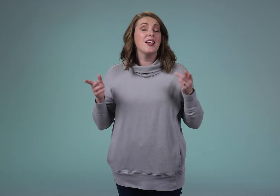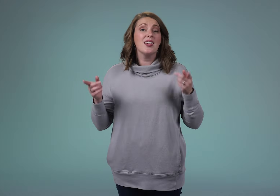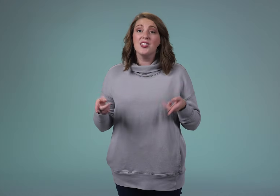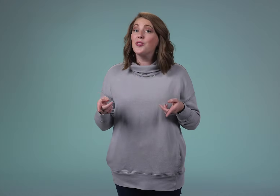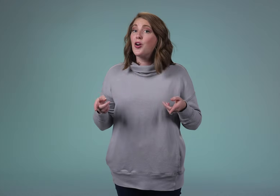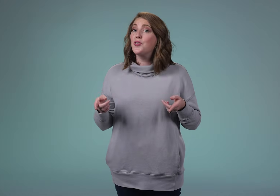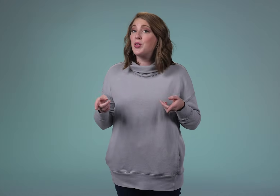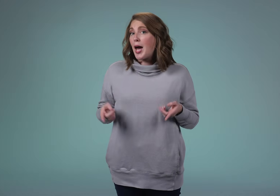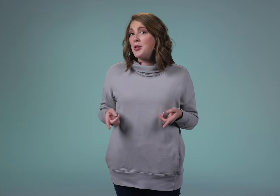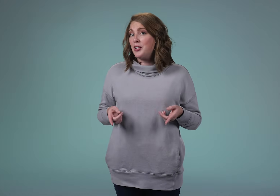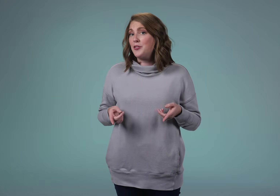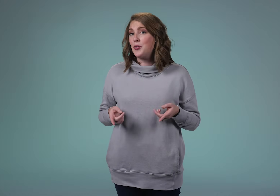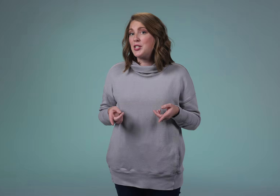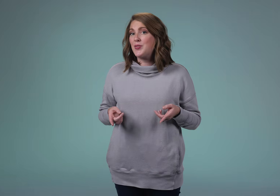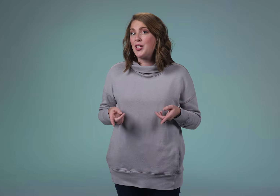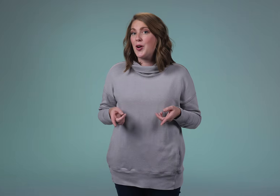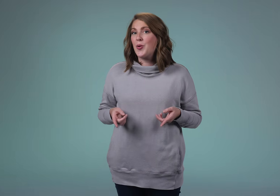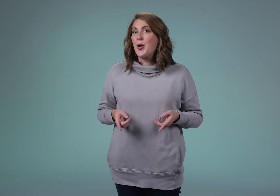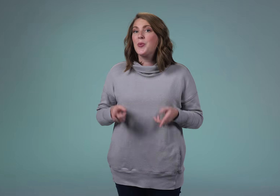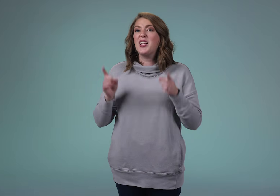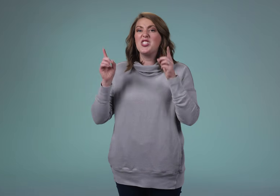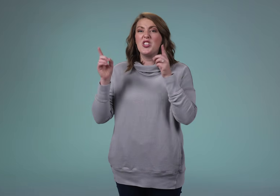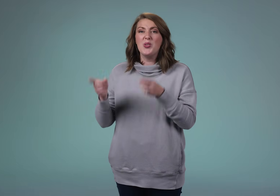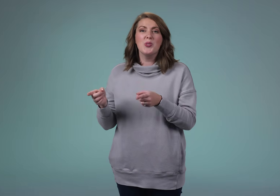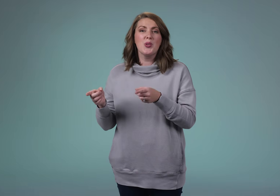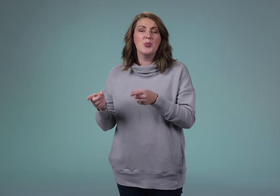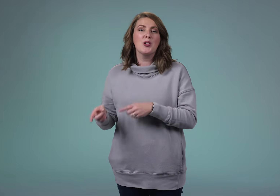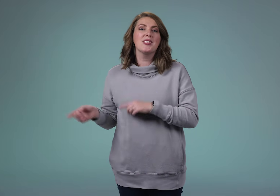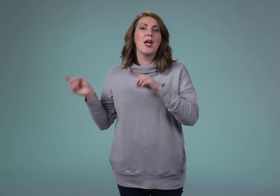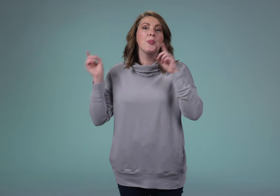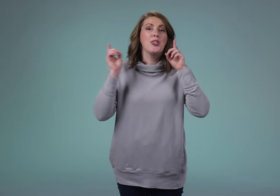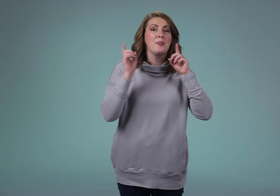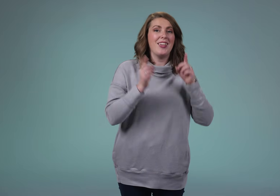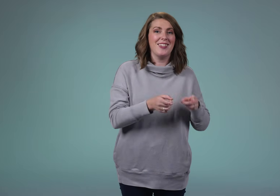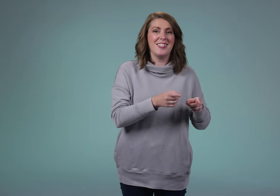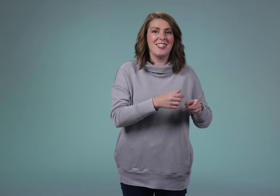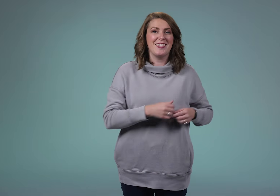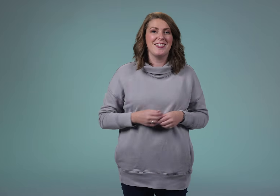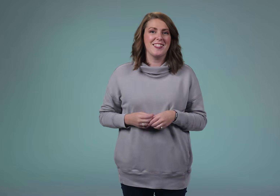does it for our vocabulary for this video, but let's use those words and put them into sentences.